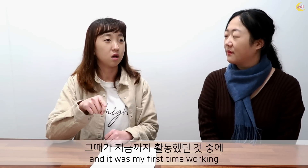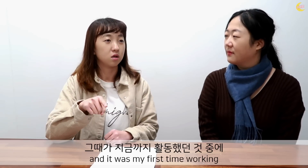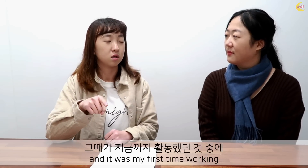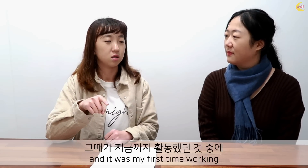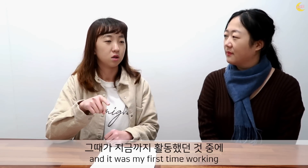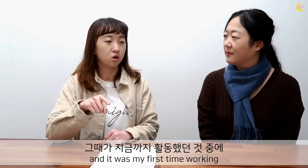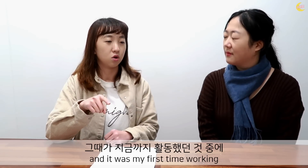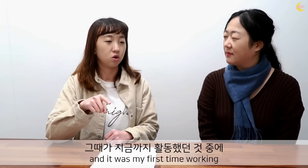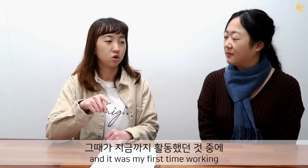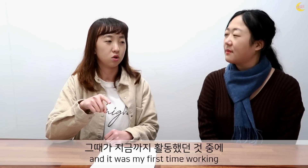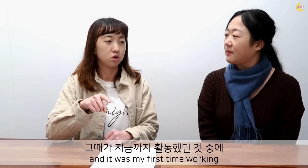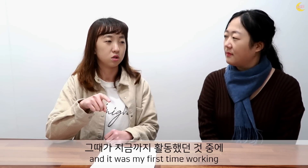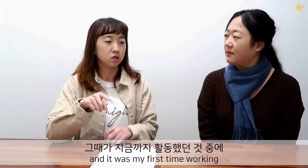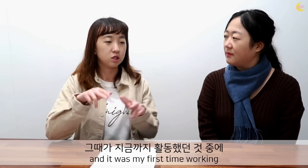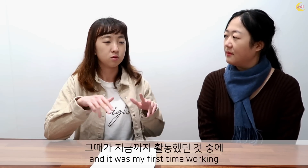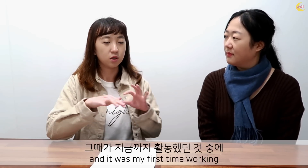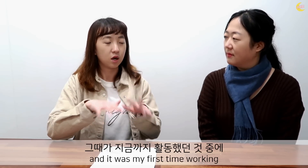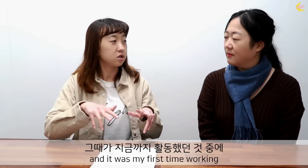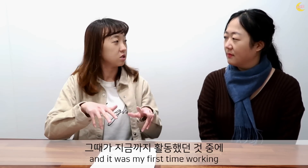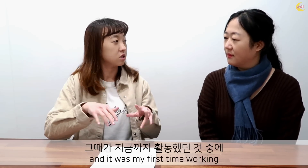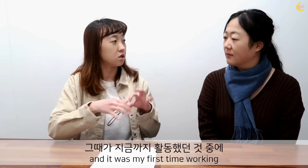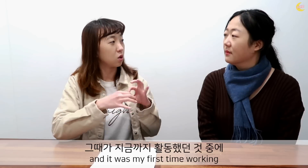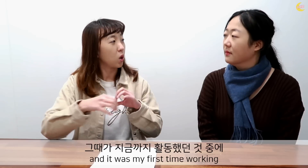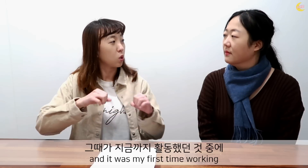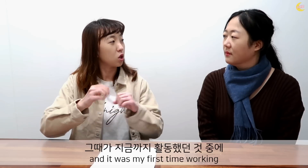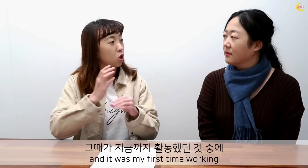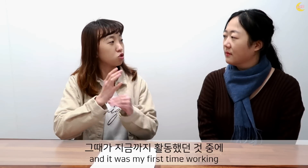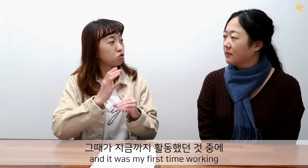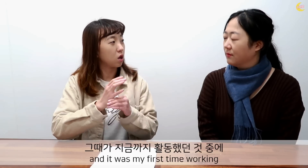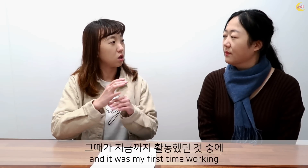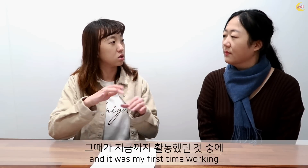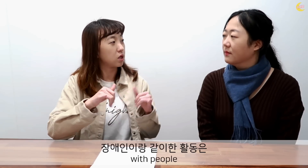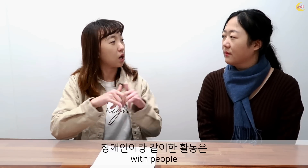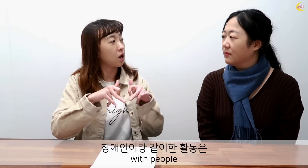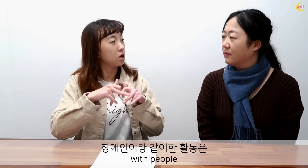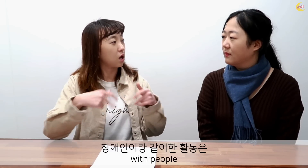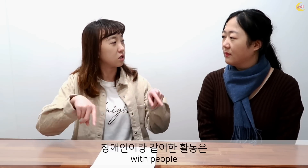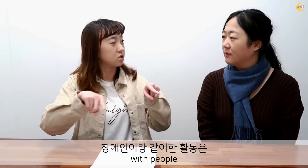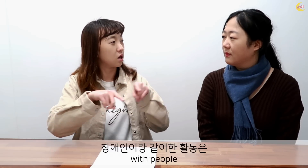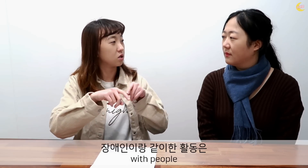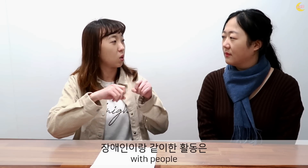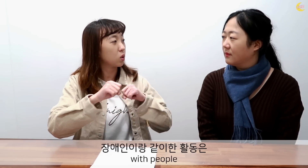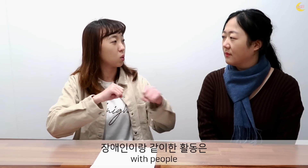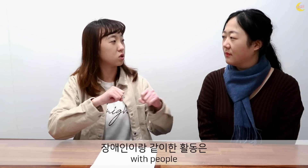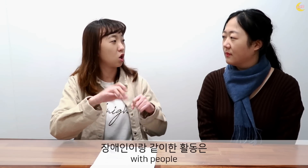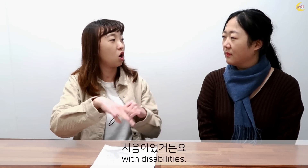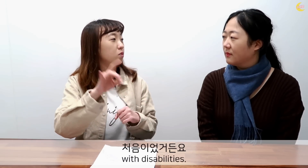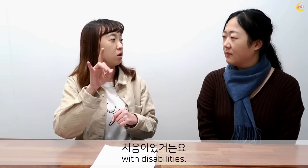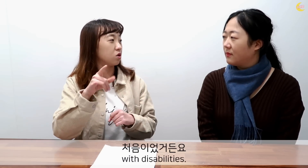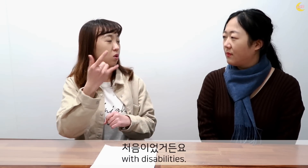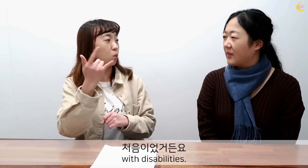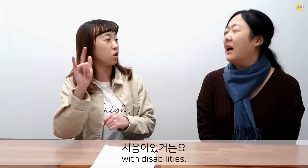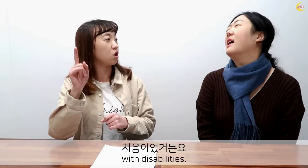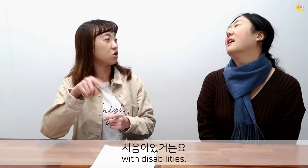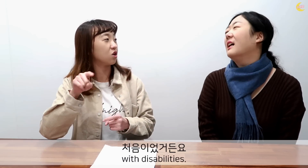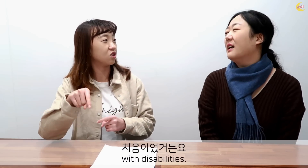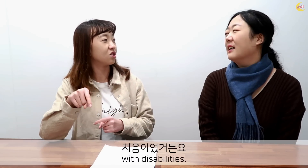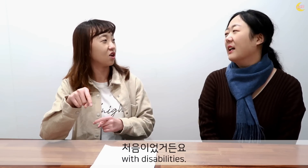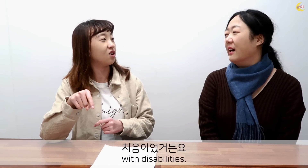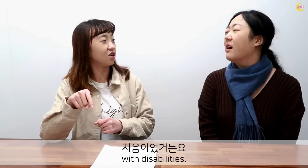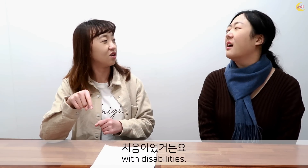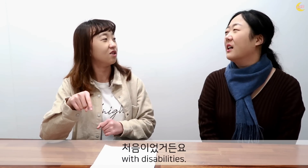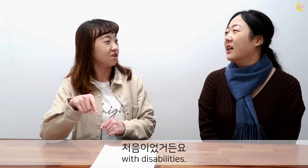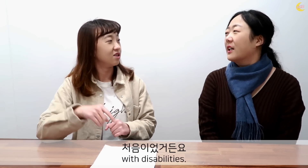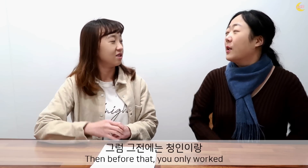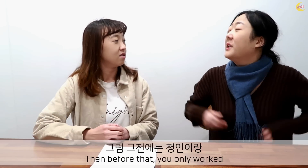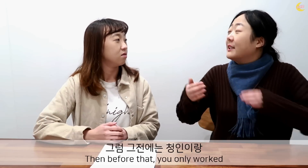and it was my first time working with people with disabilities.